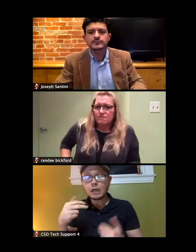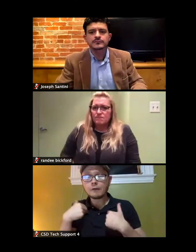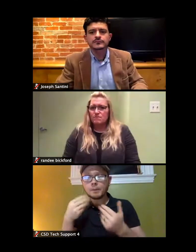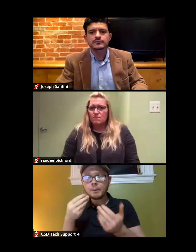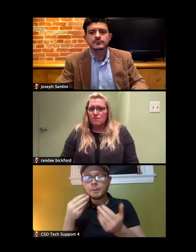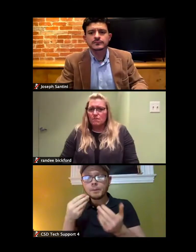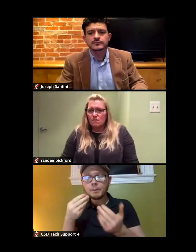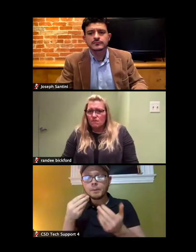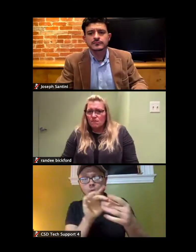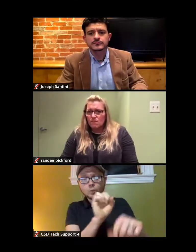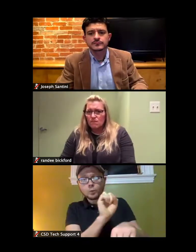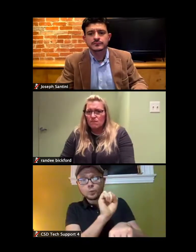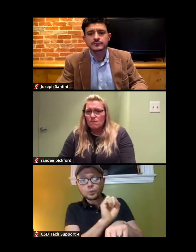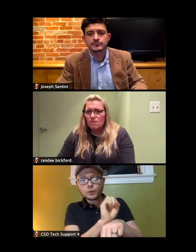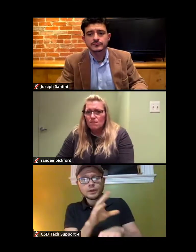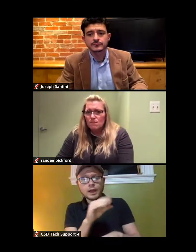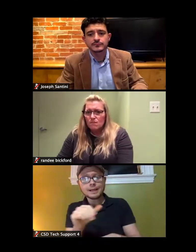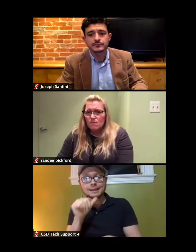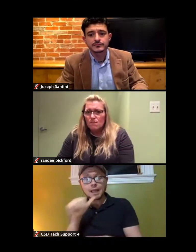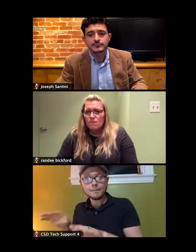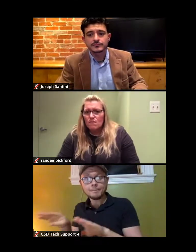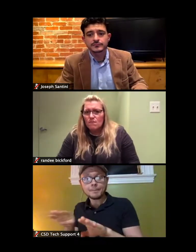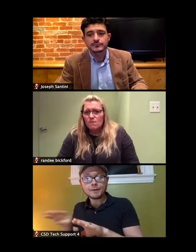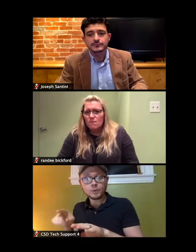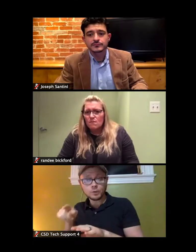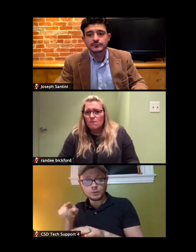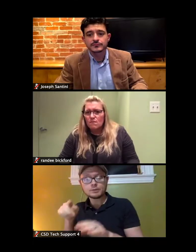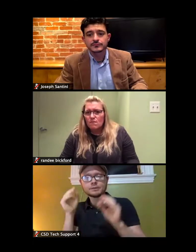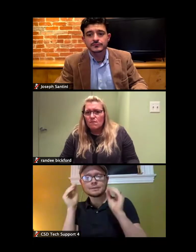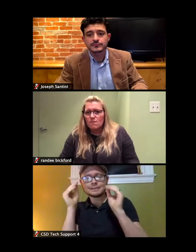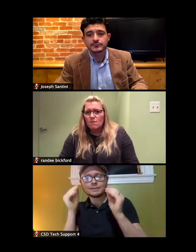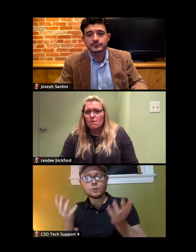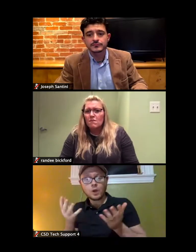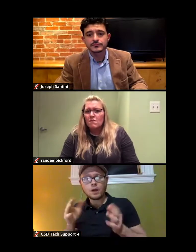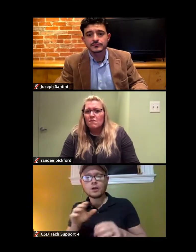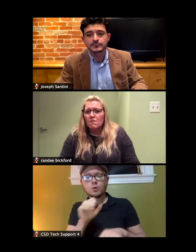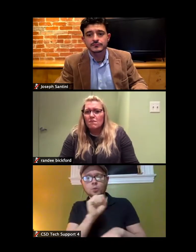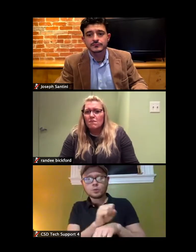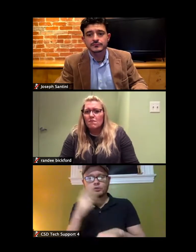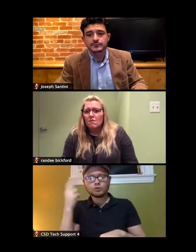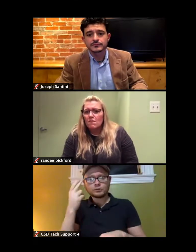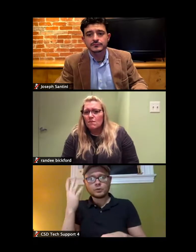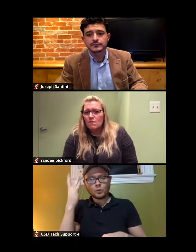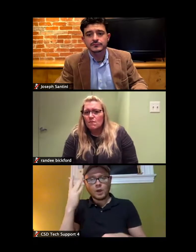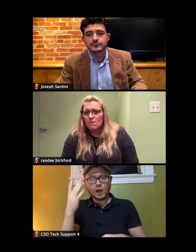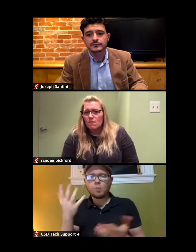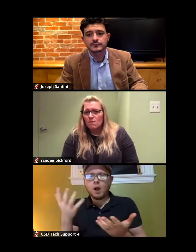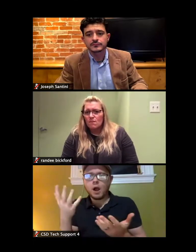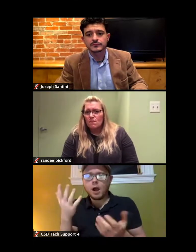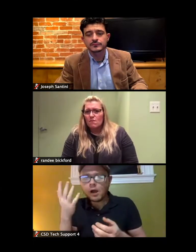is it better to have money related to work rather than behavior